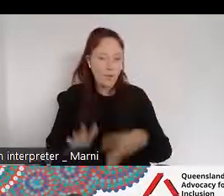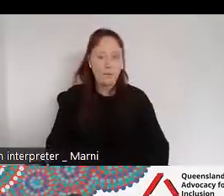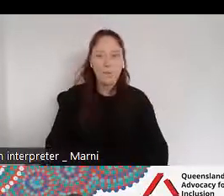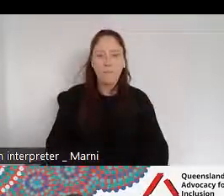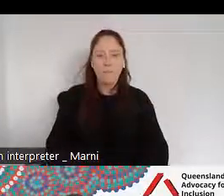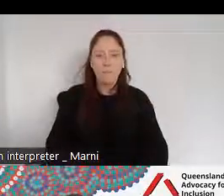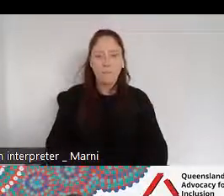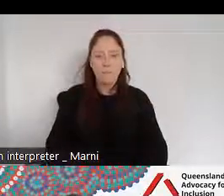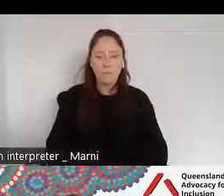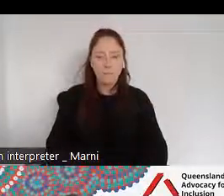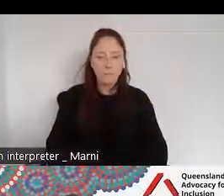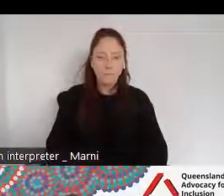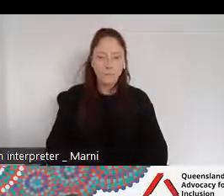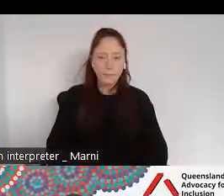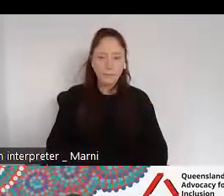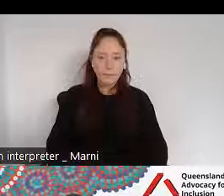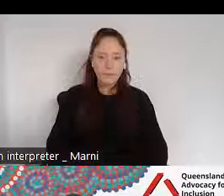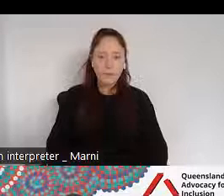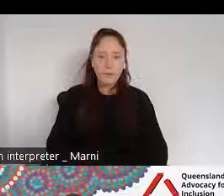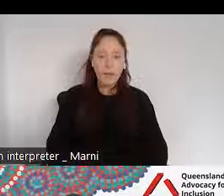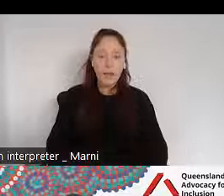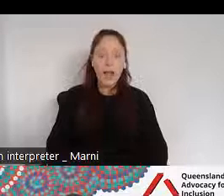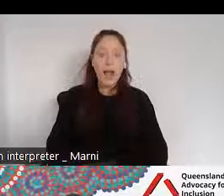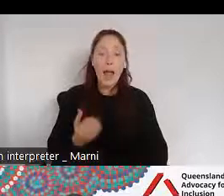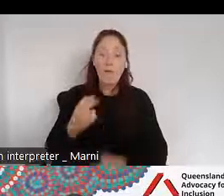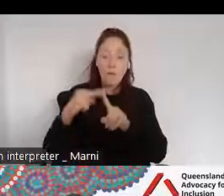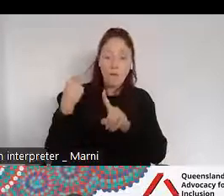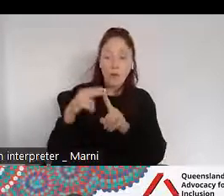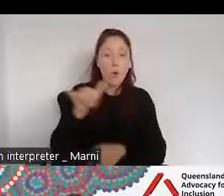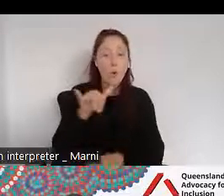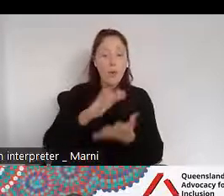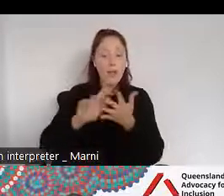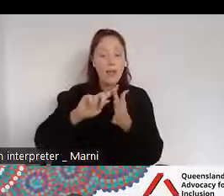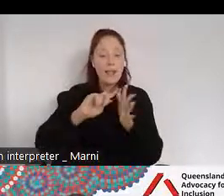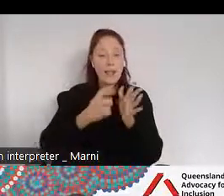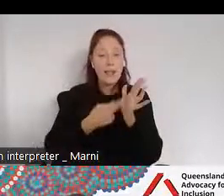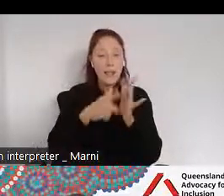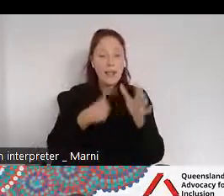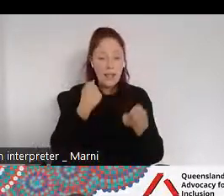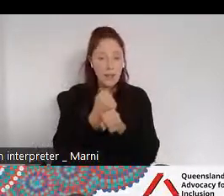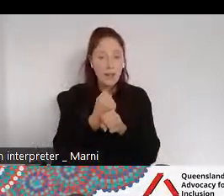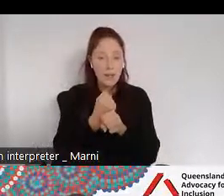In conducting reviews and hearings, QCAT is also a public entity under the Human Rights Act,